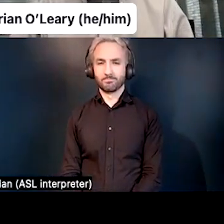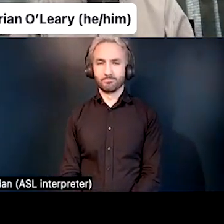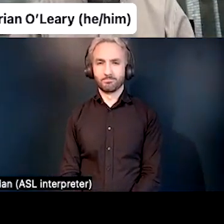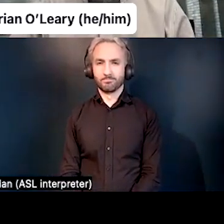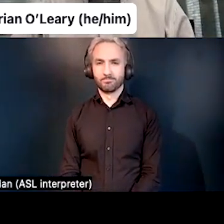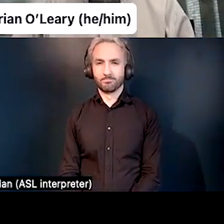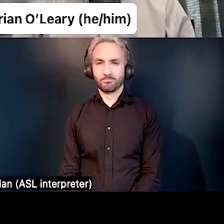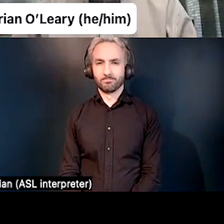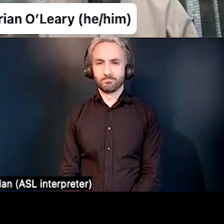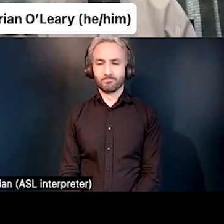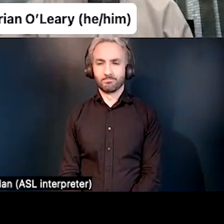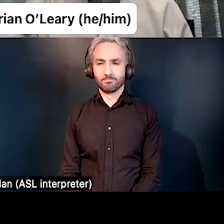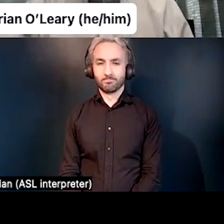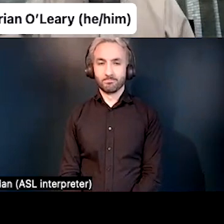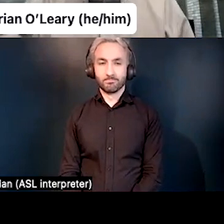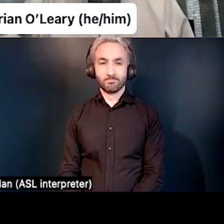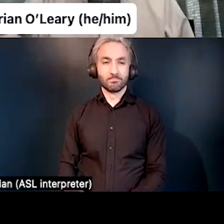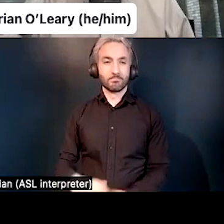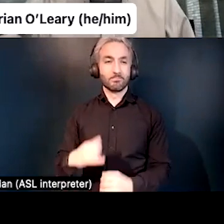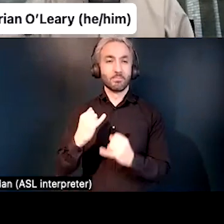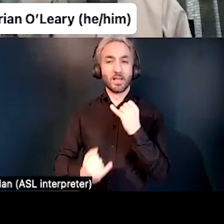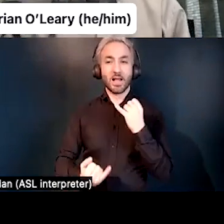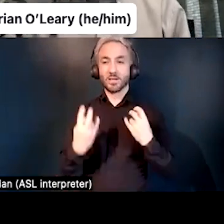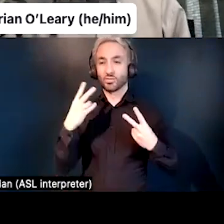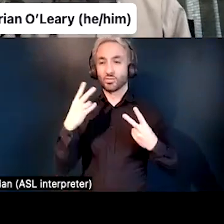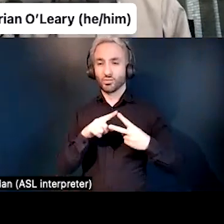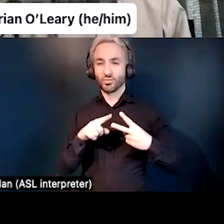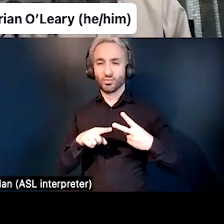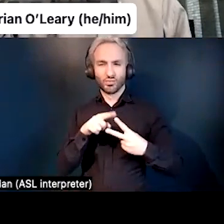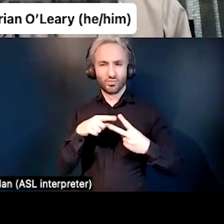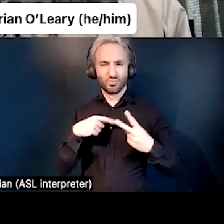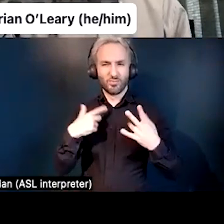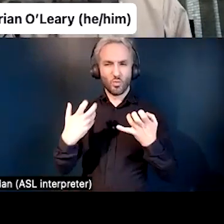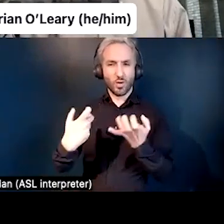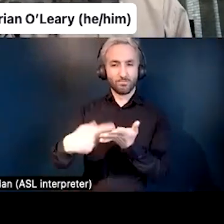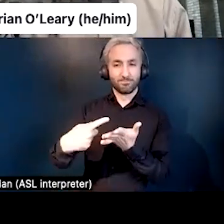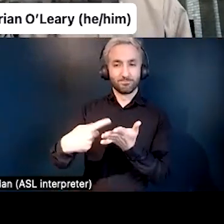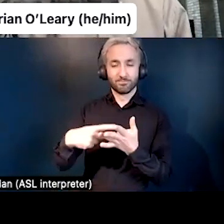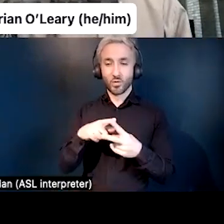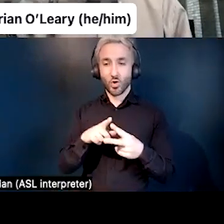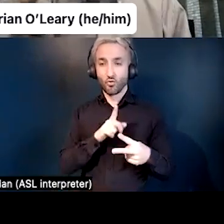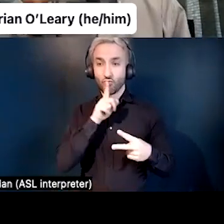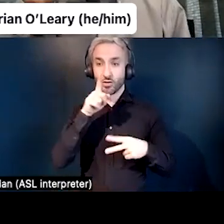And then the last two things that I just wanted to talk about. One was real-time data exchange.